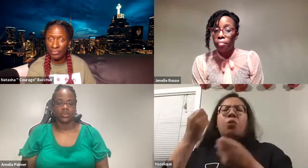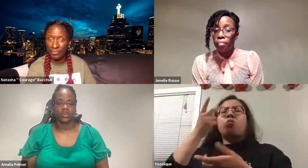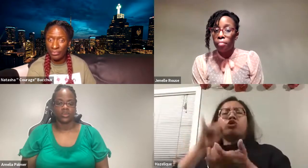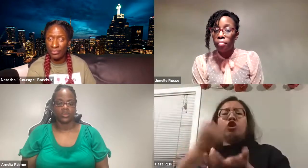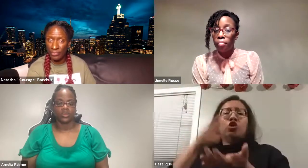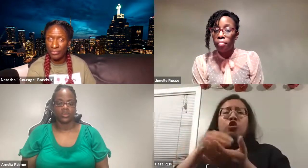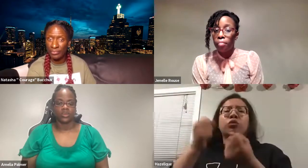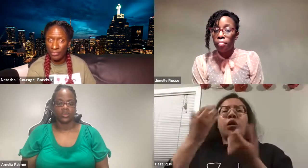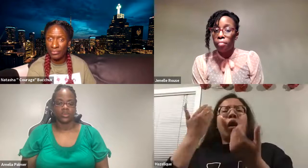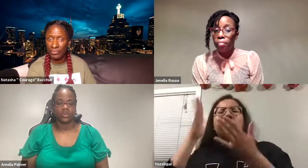maybe